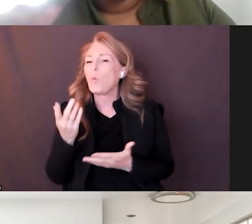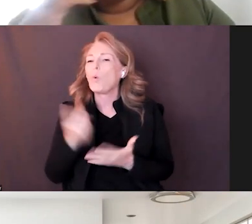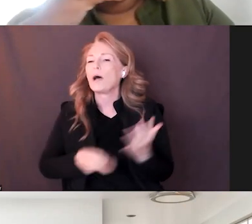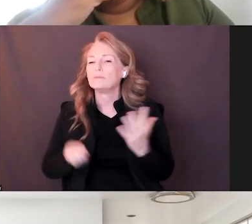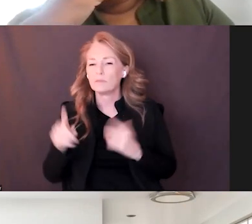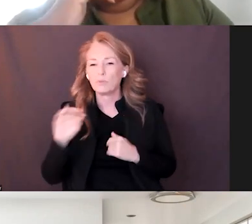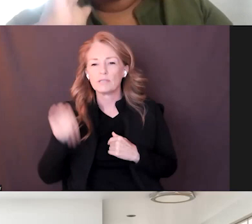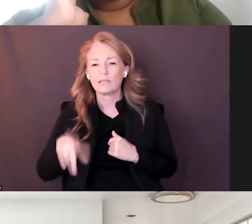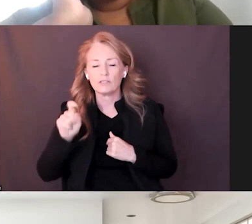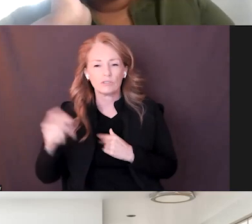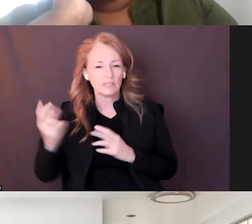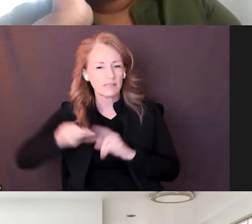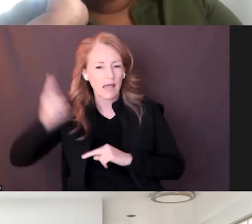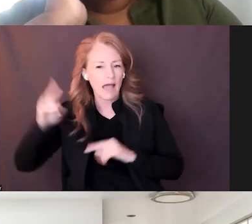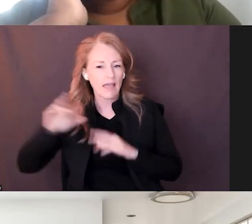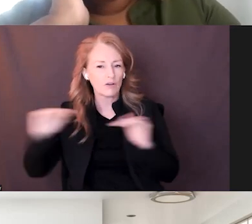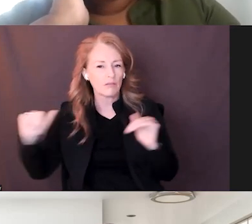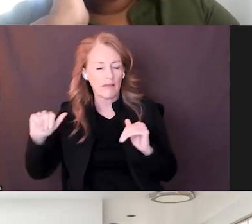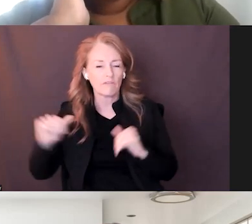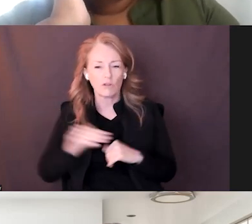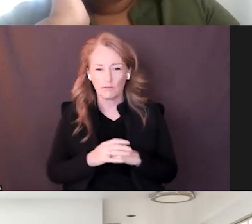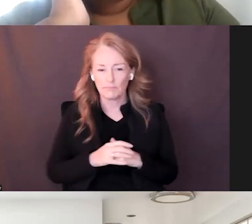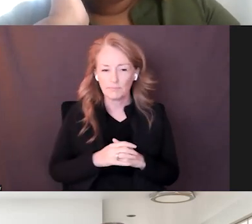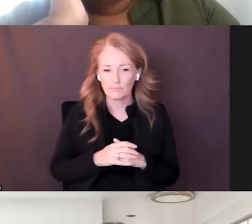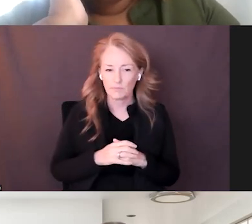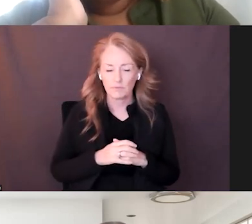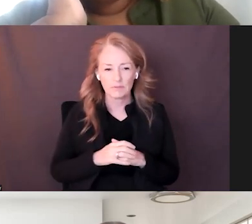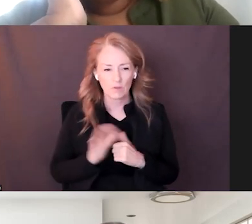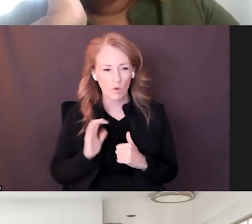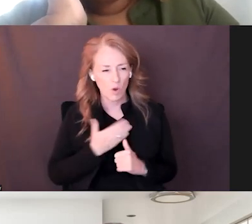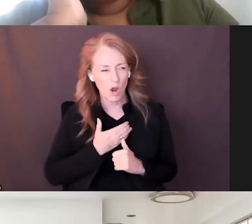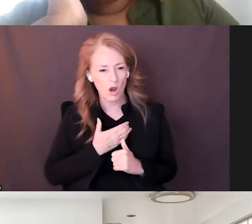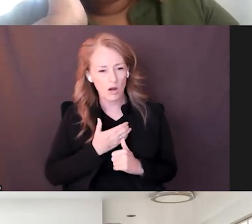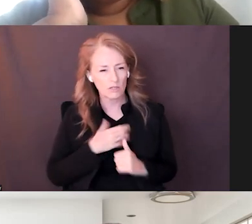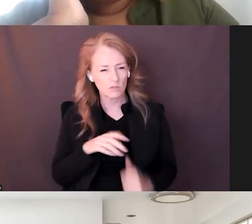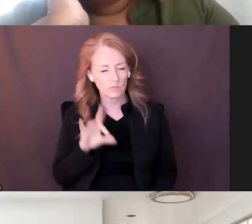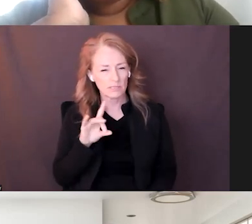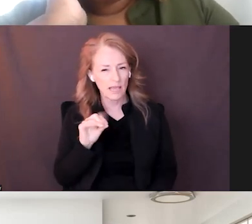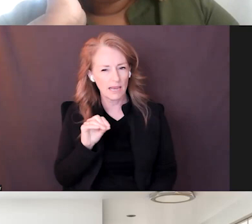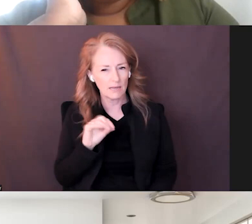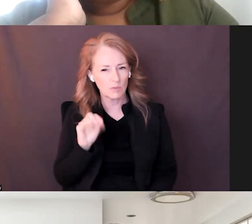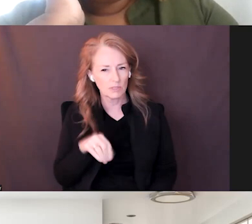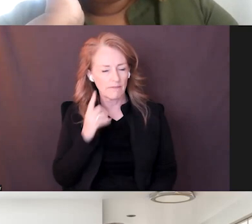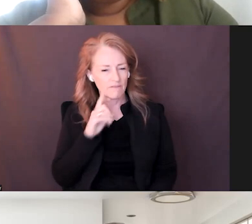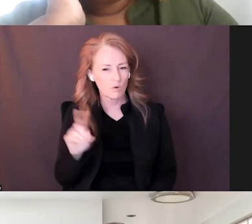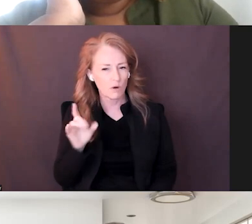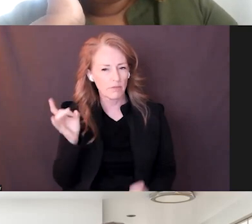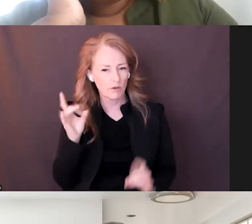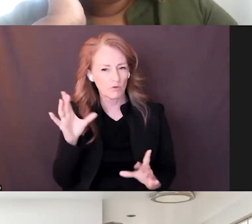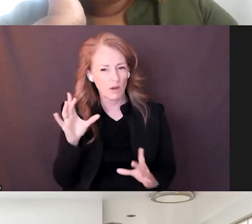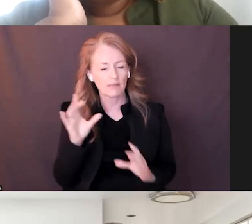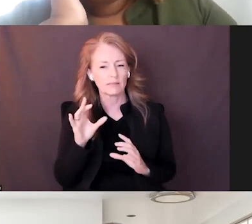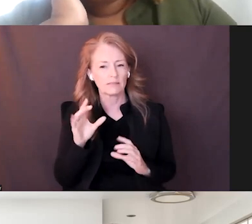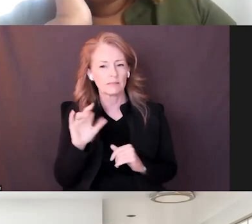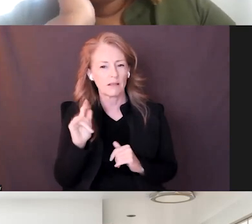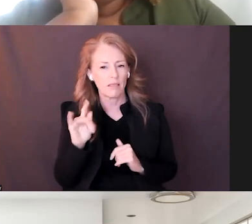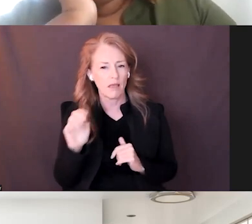SO IT WAS 80% FOR THE CRISIS LINE, 70% FOR -- SO